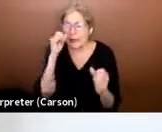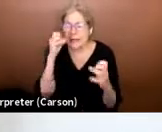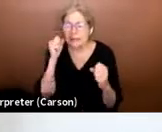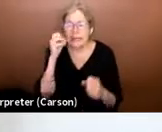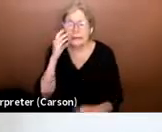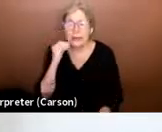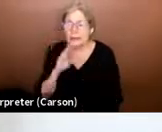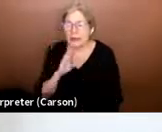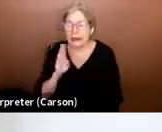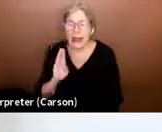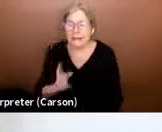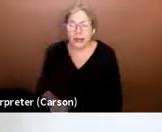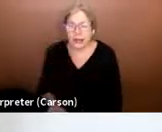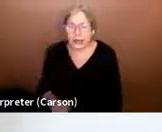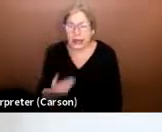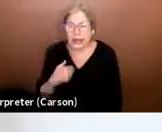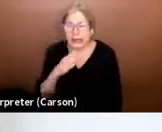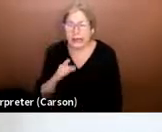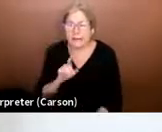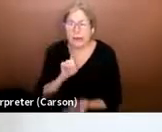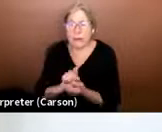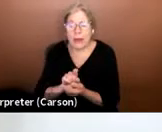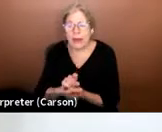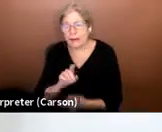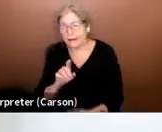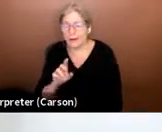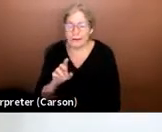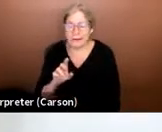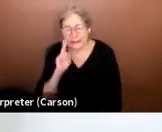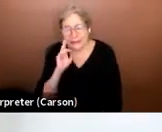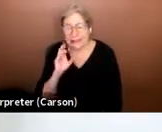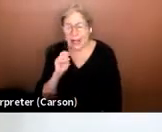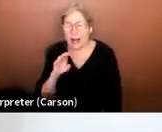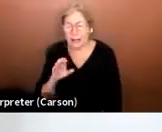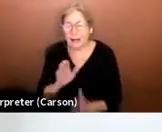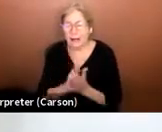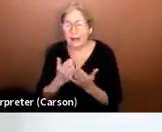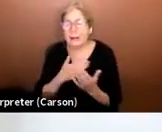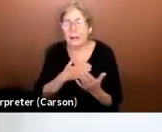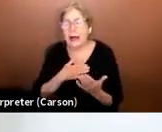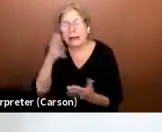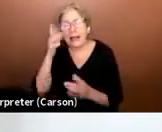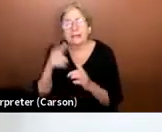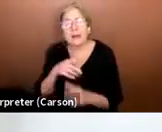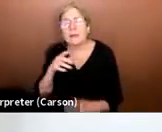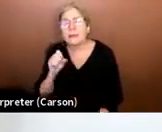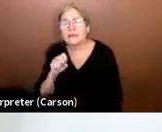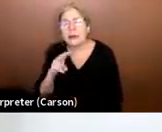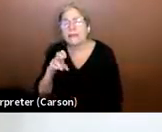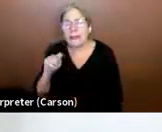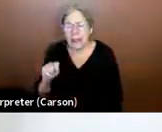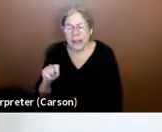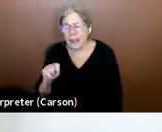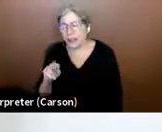experience. I had never read a comic book. Mind you , my dad is from the Soviet Union. There were no comic books in Russia. We wer